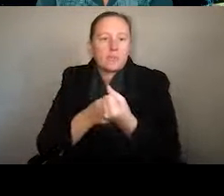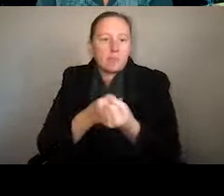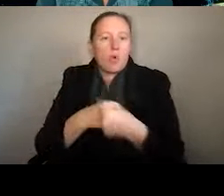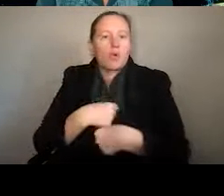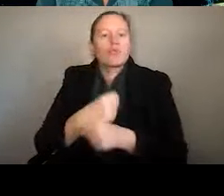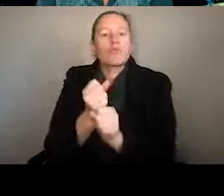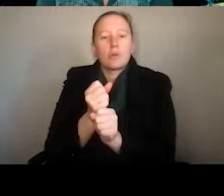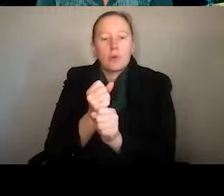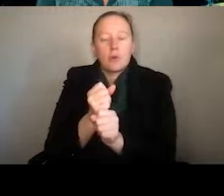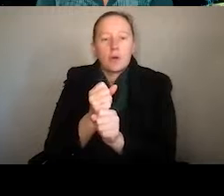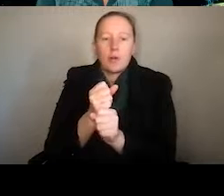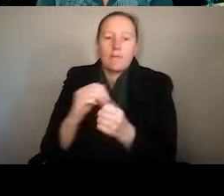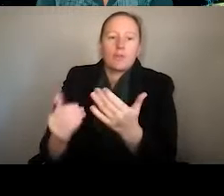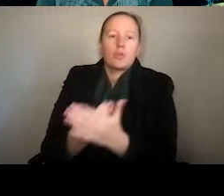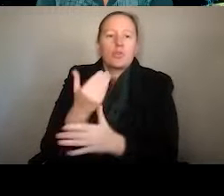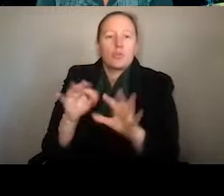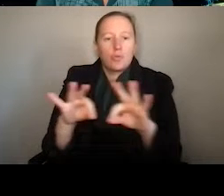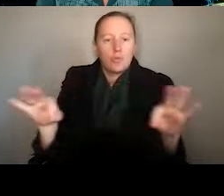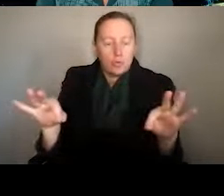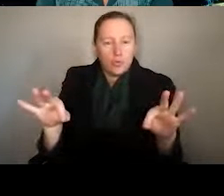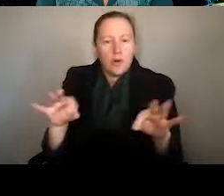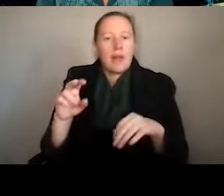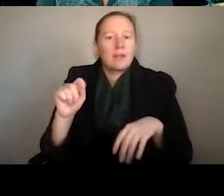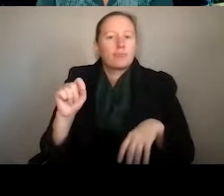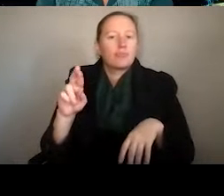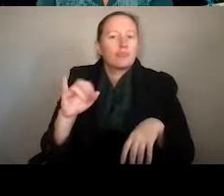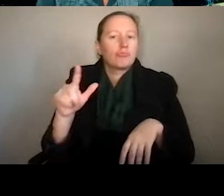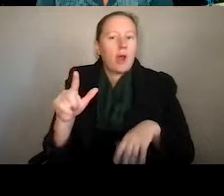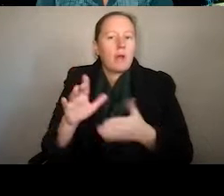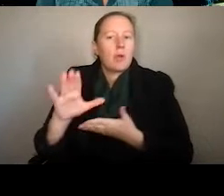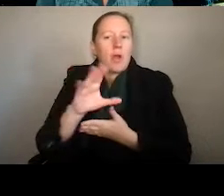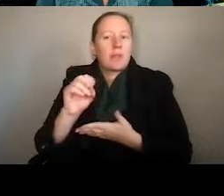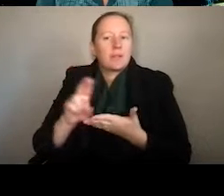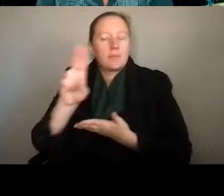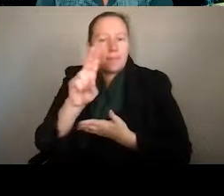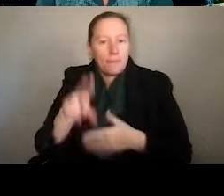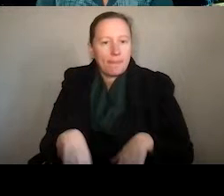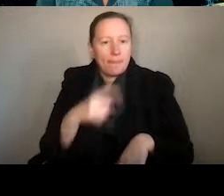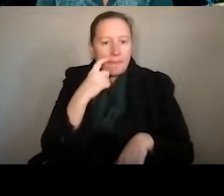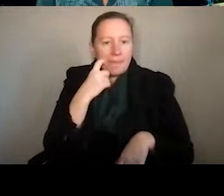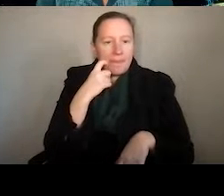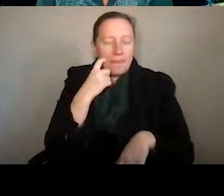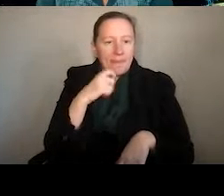new degrees or disciplines at Tribal College and Universities, the enhancement of departments of programs,